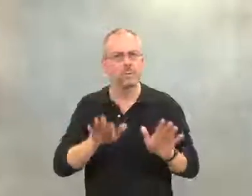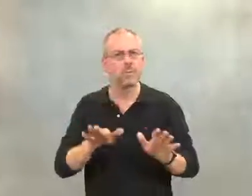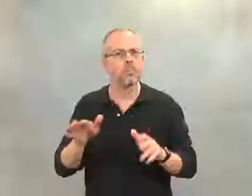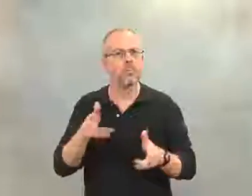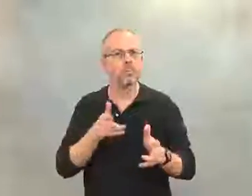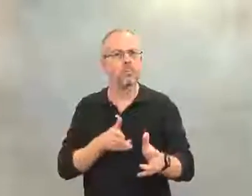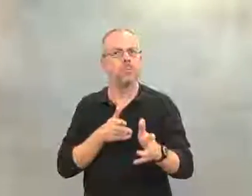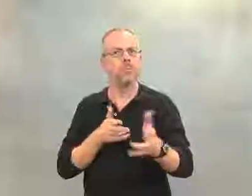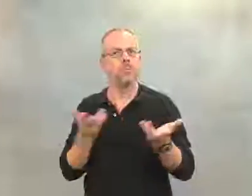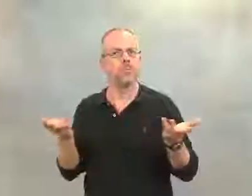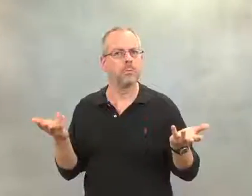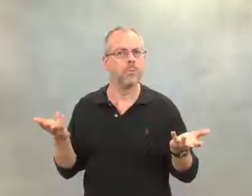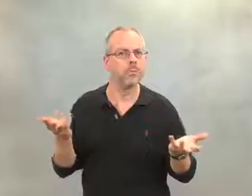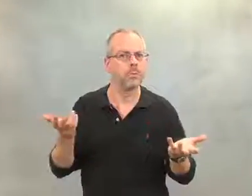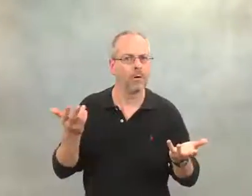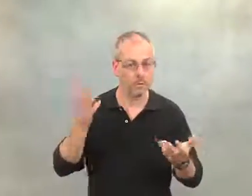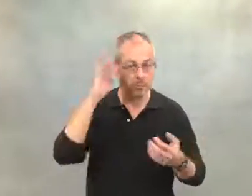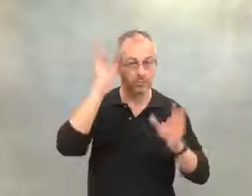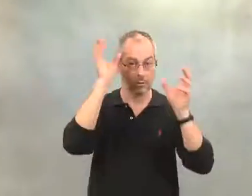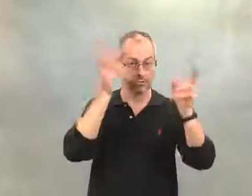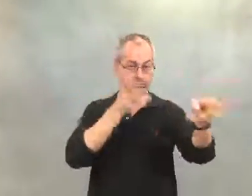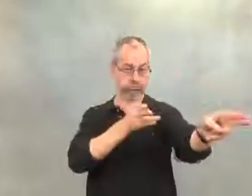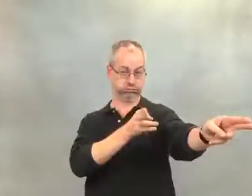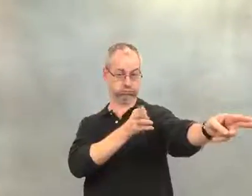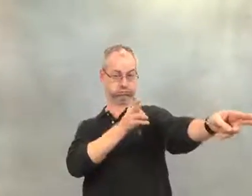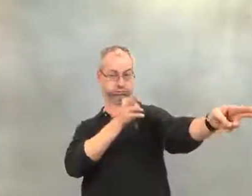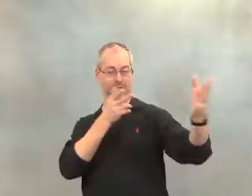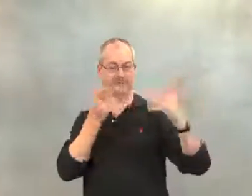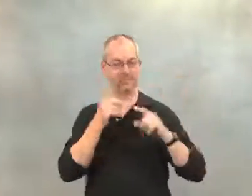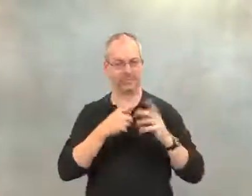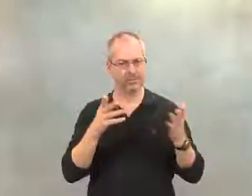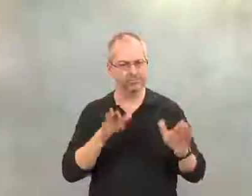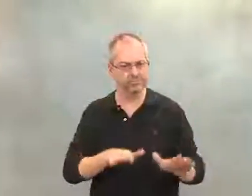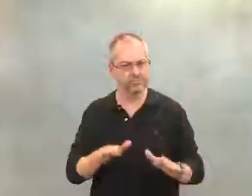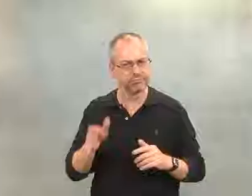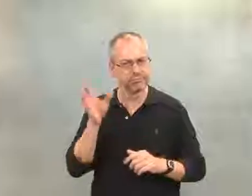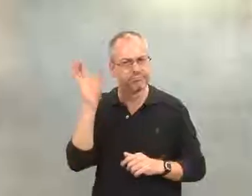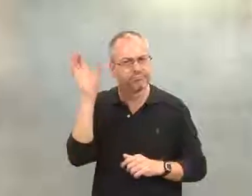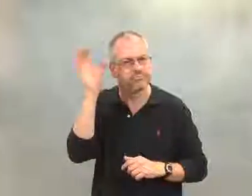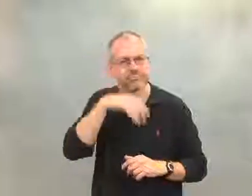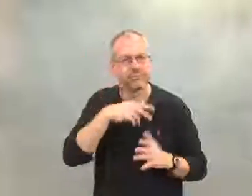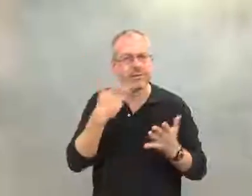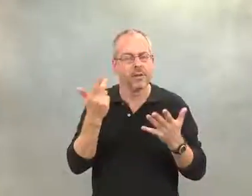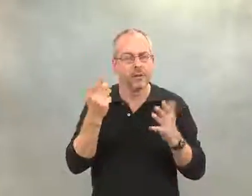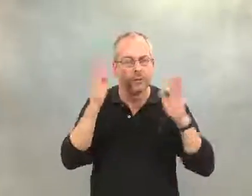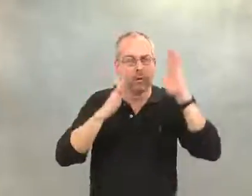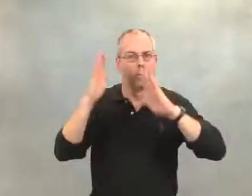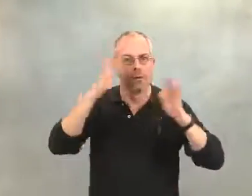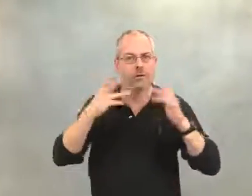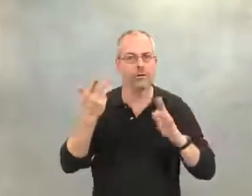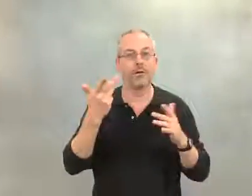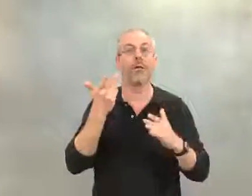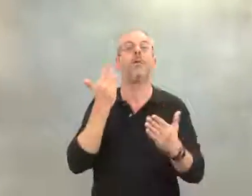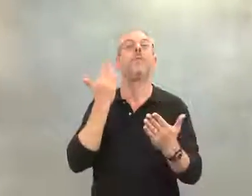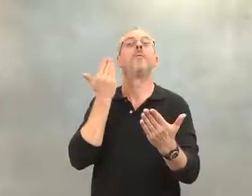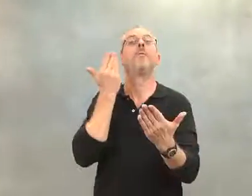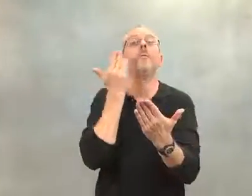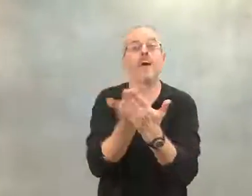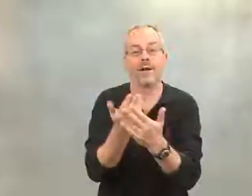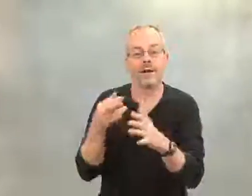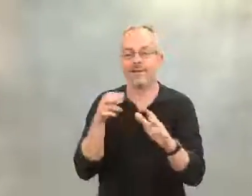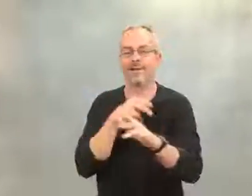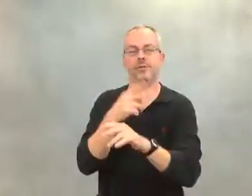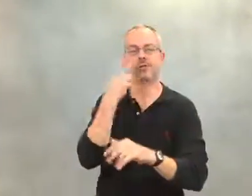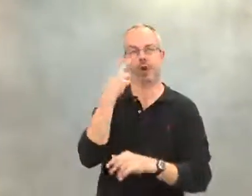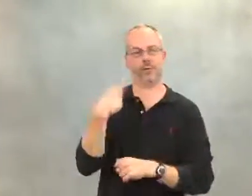They should have been in a hurry, but they drove slow.